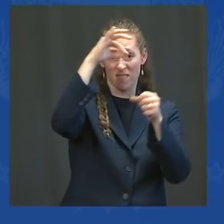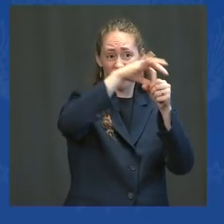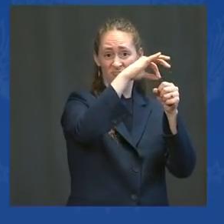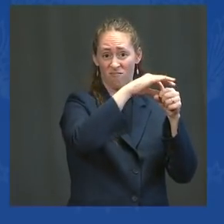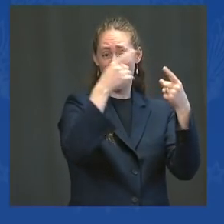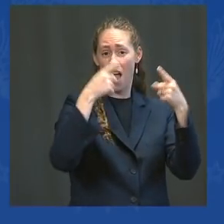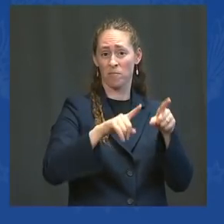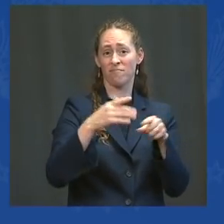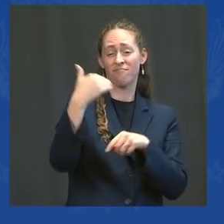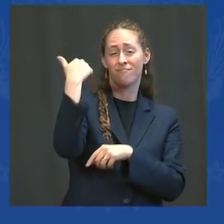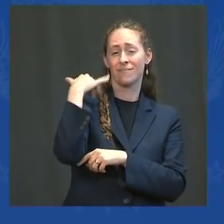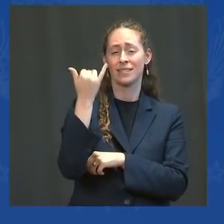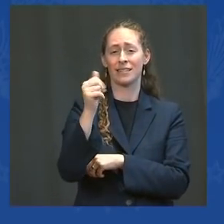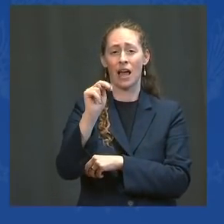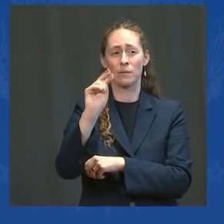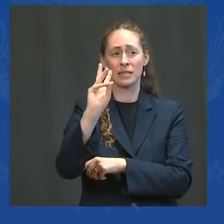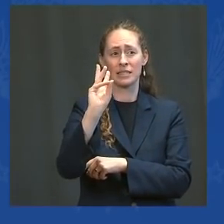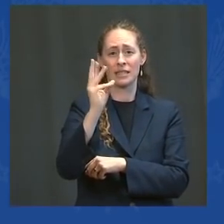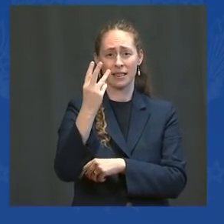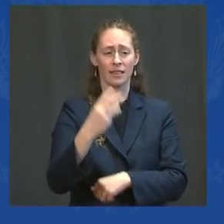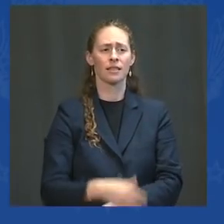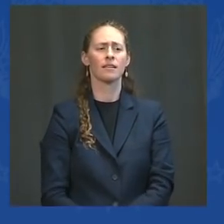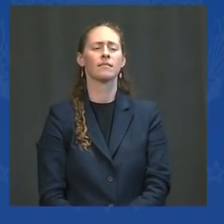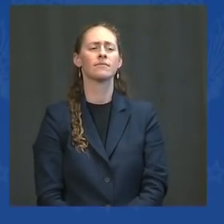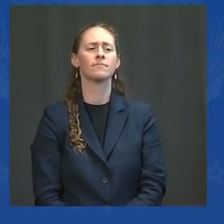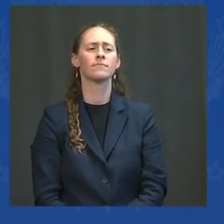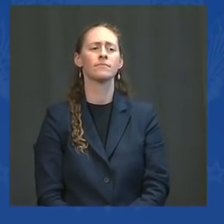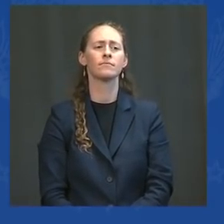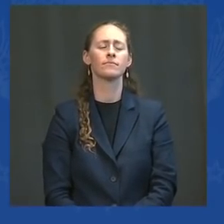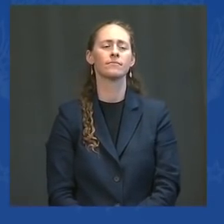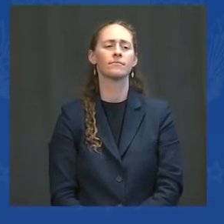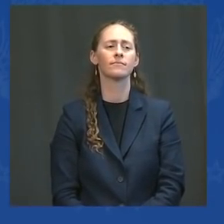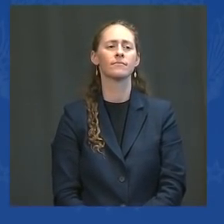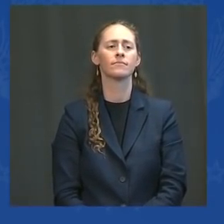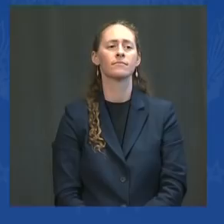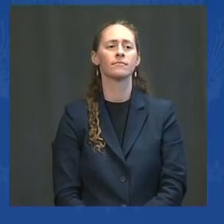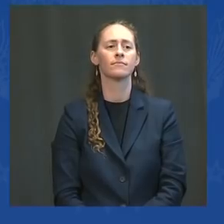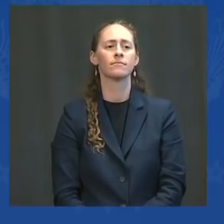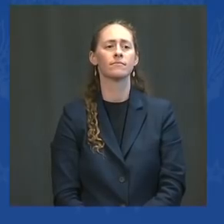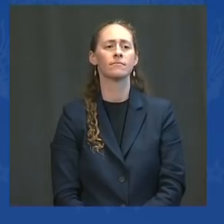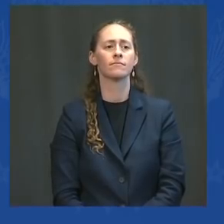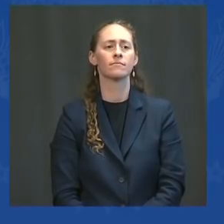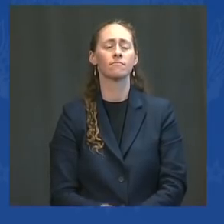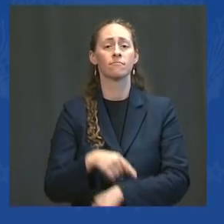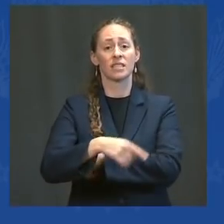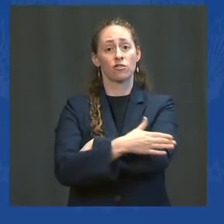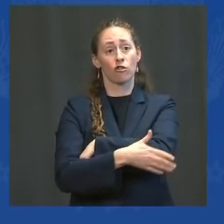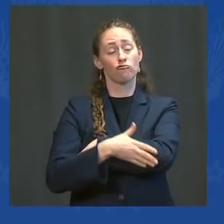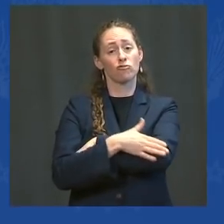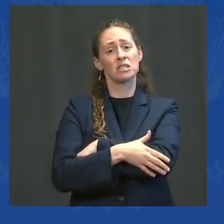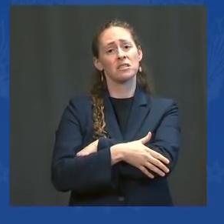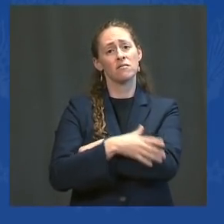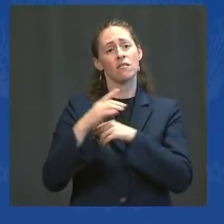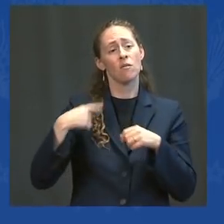To all of them, on behalf of a grateful nation, thank you, thank you, thank you for protecting our Capitol.